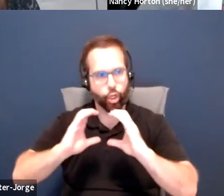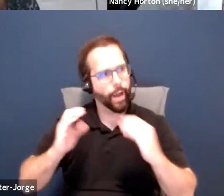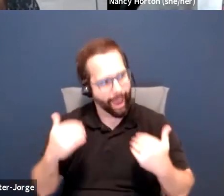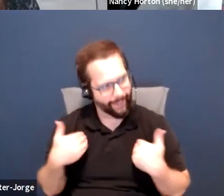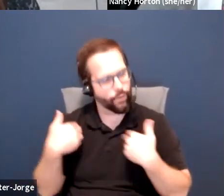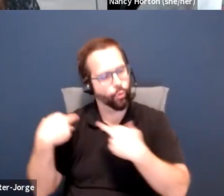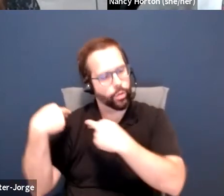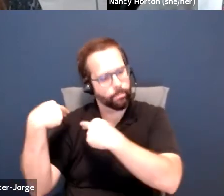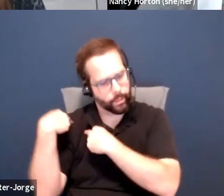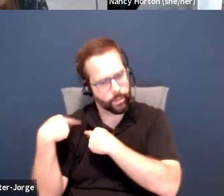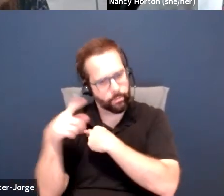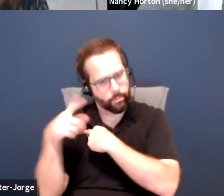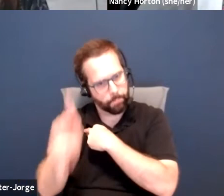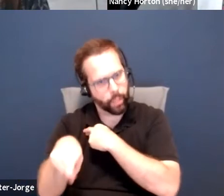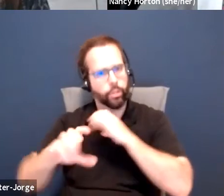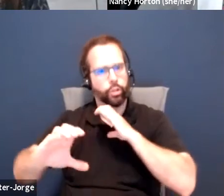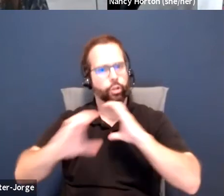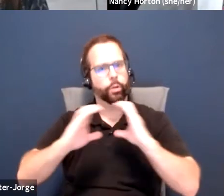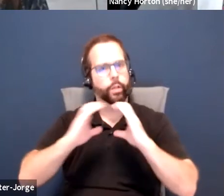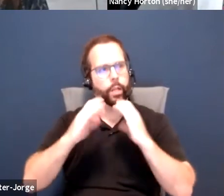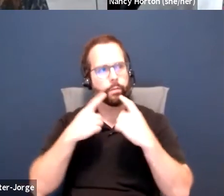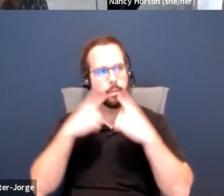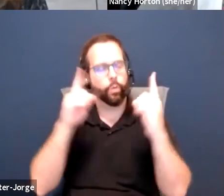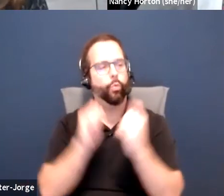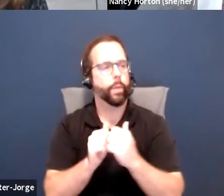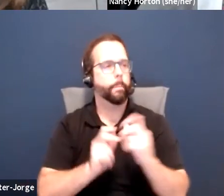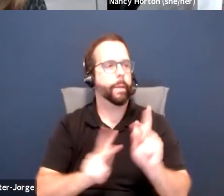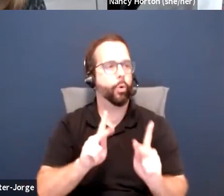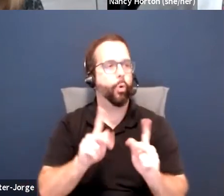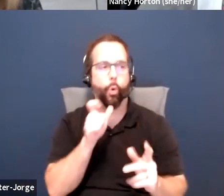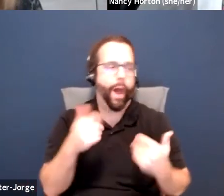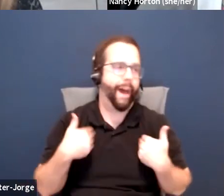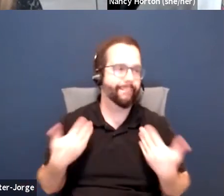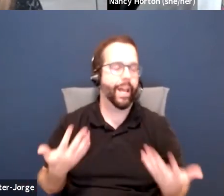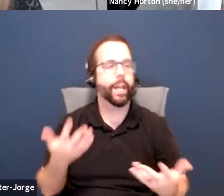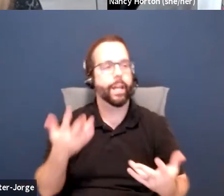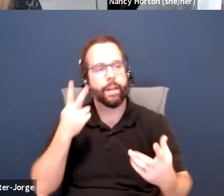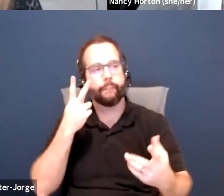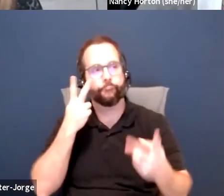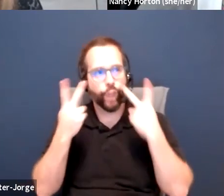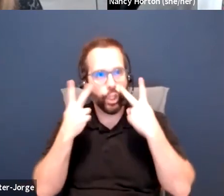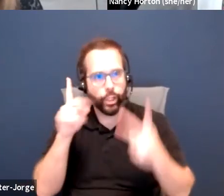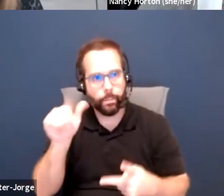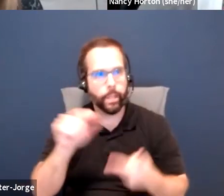take advantage of the program or service. Then good old effective communication, there's an obligation to communicate effectively with